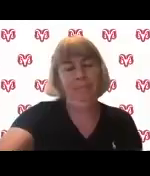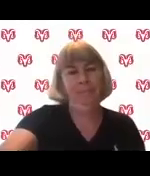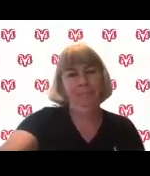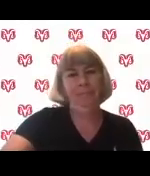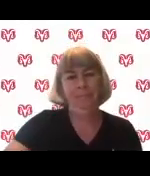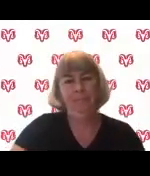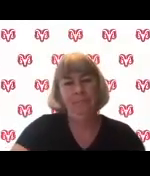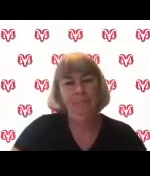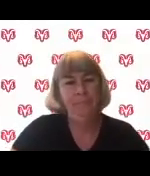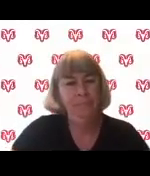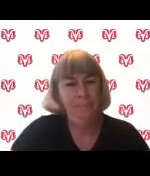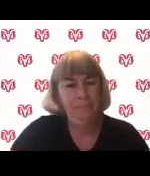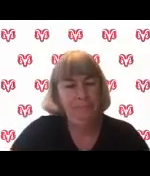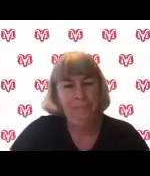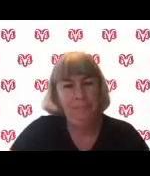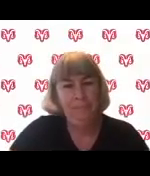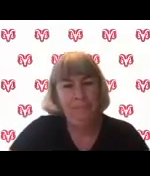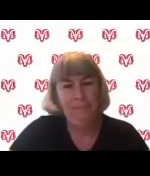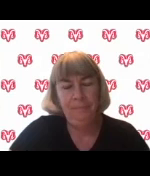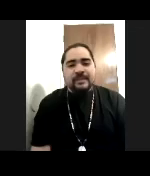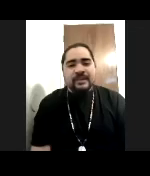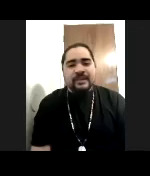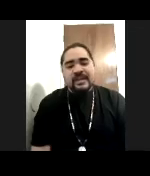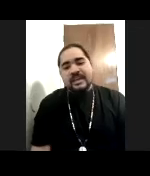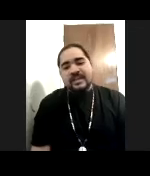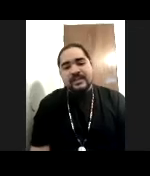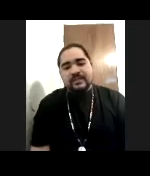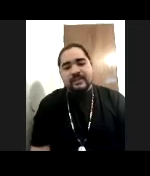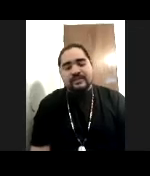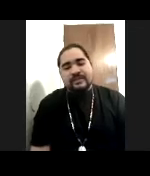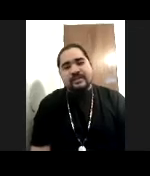you do, no matter how hard you work, things will never get better and things will never change.